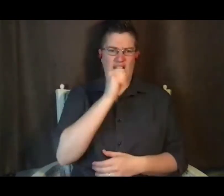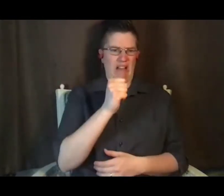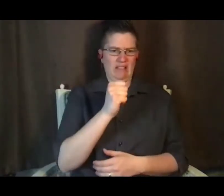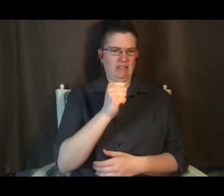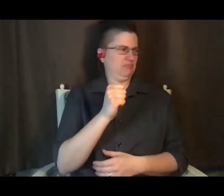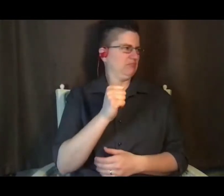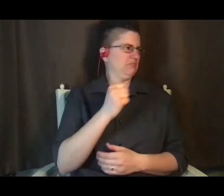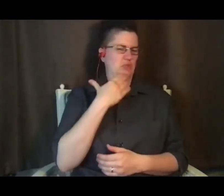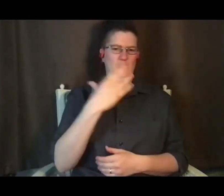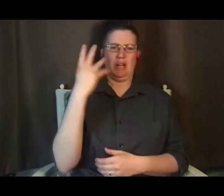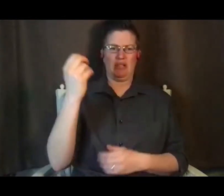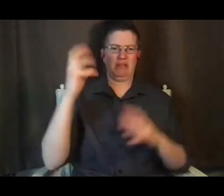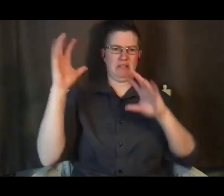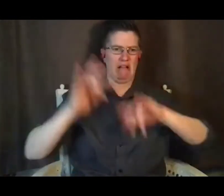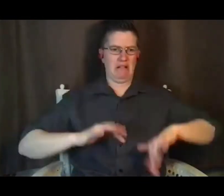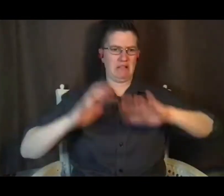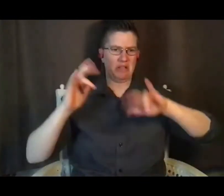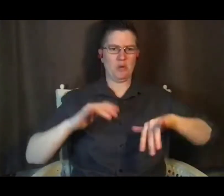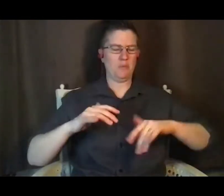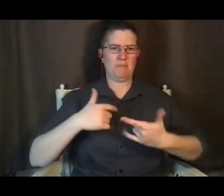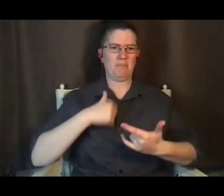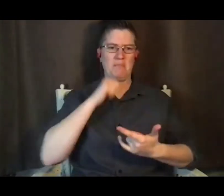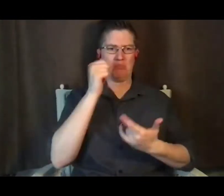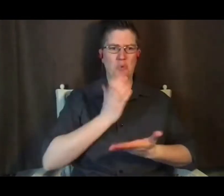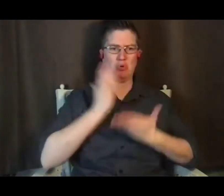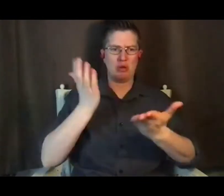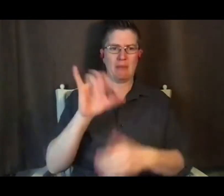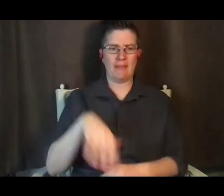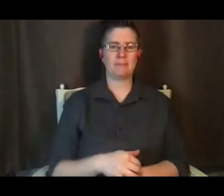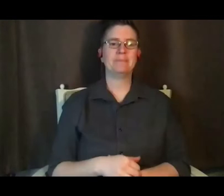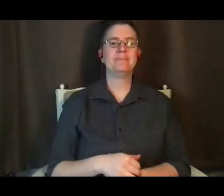happening and i would not recommend that what have you carried with you